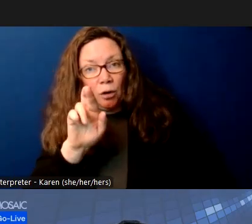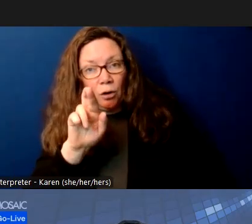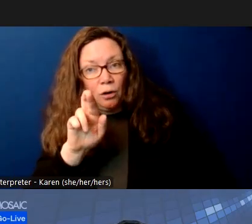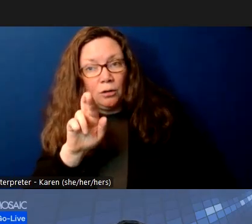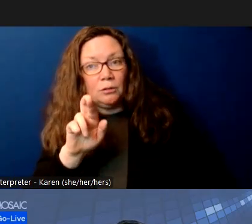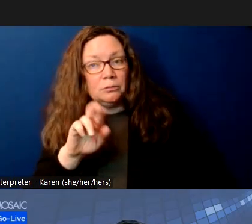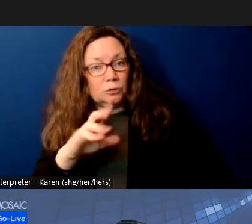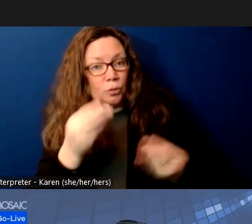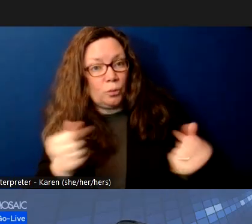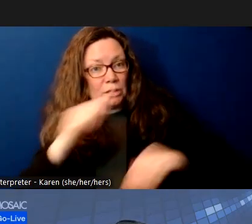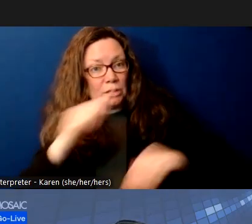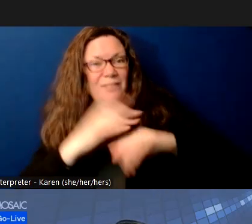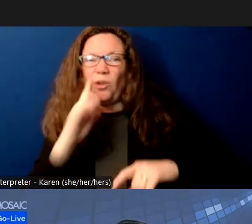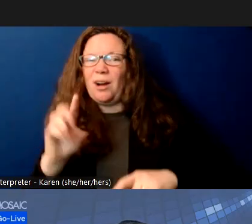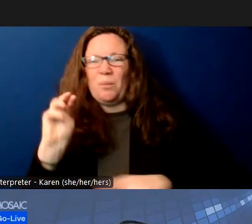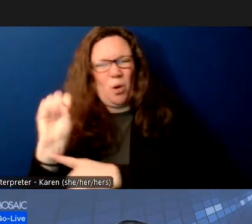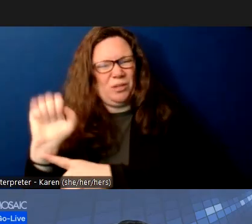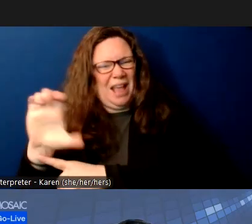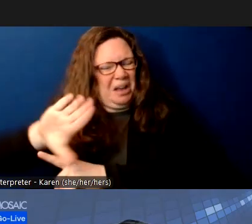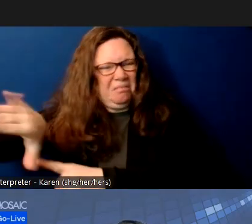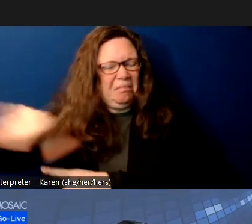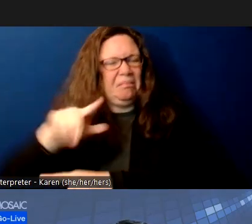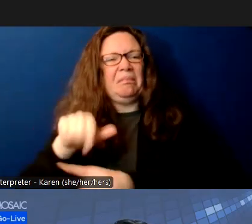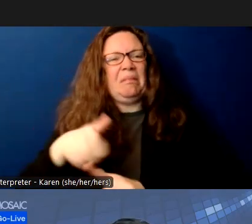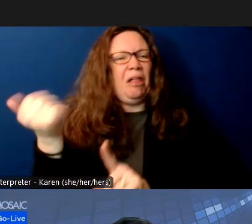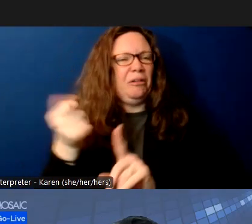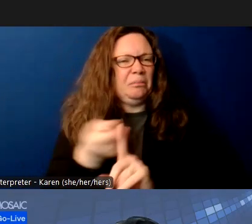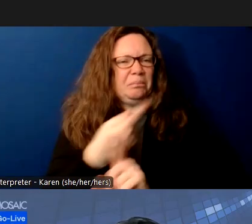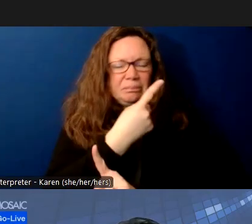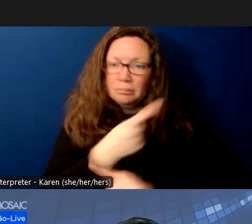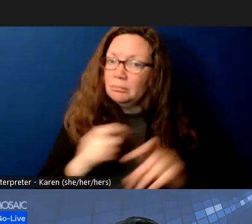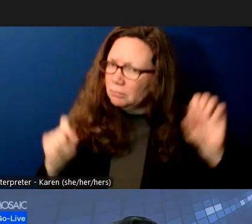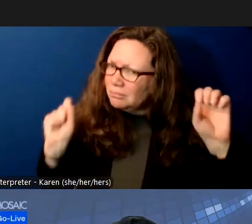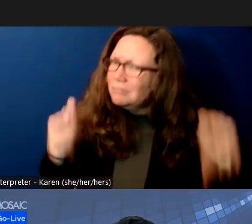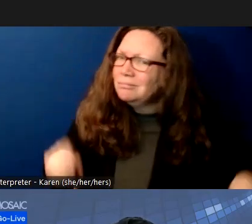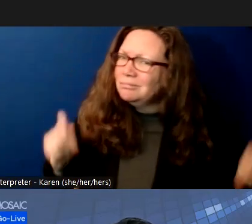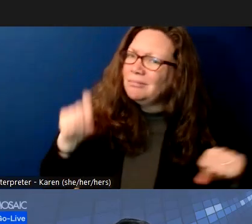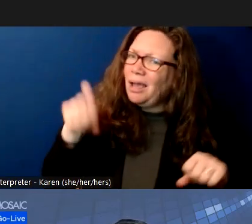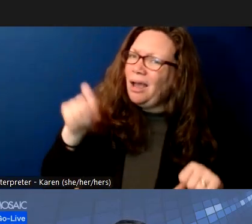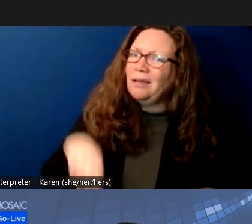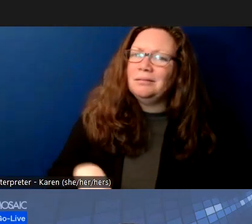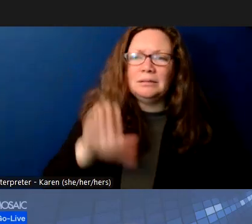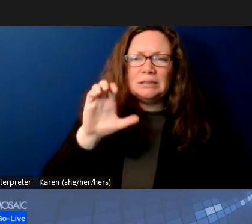Tickets for non mosaic questions like access to power DMs, the CCR intranet, CCR Learning Center.